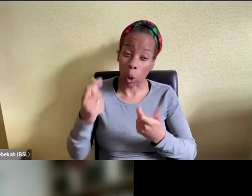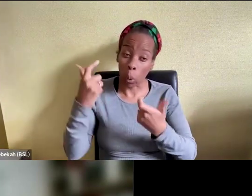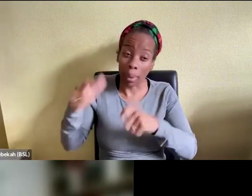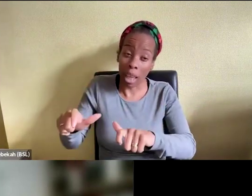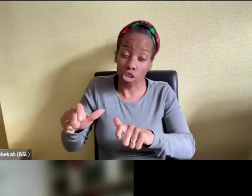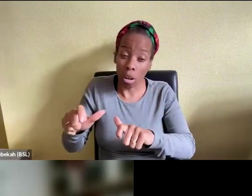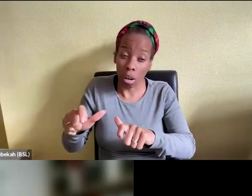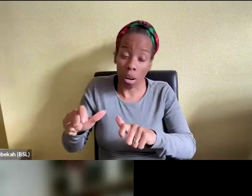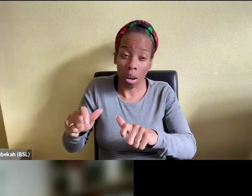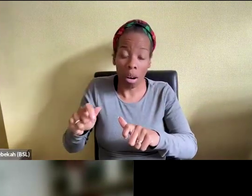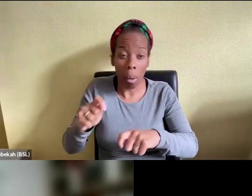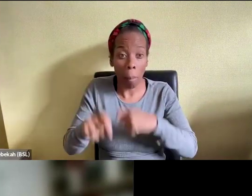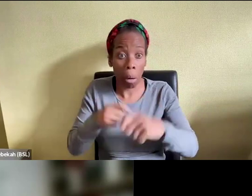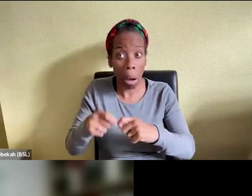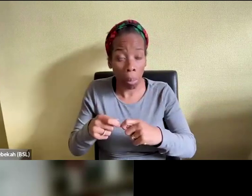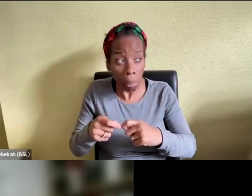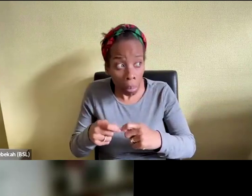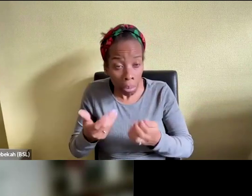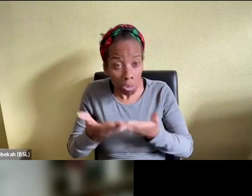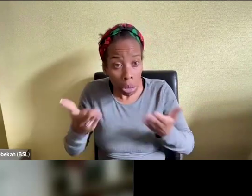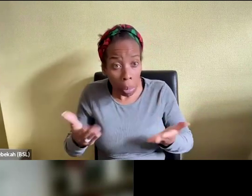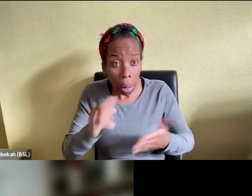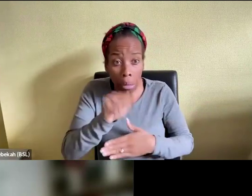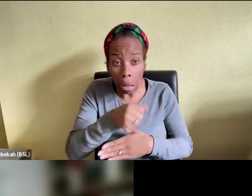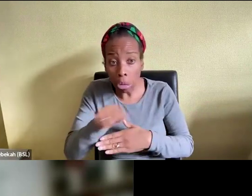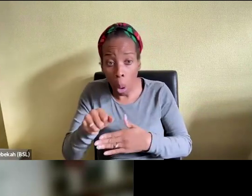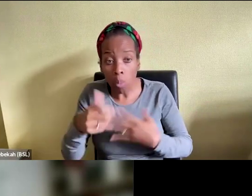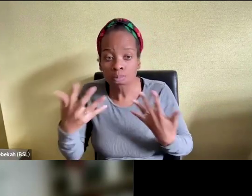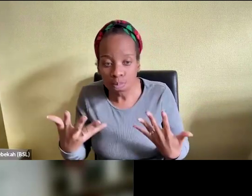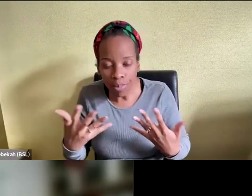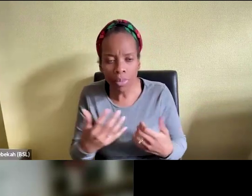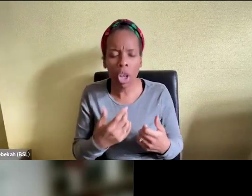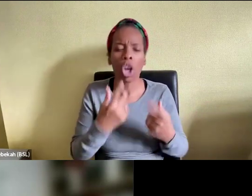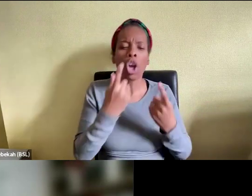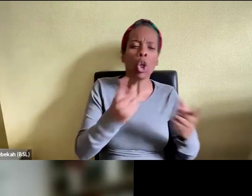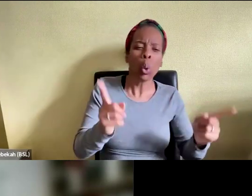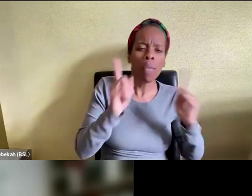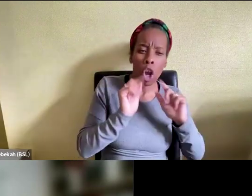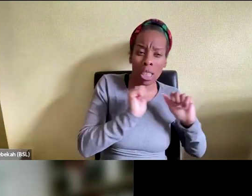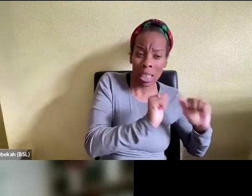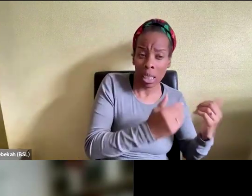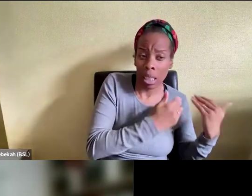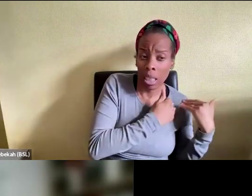whether or not it, it was reasonable. In terms of the university's obligation to make reasonable adjustments, the university should be